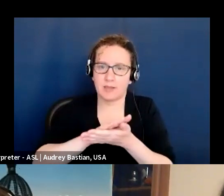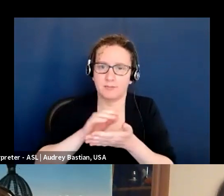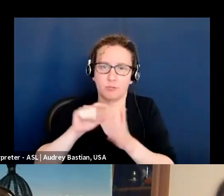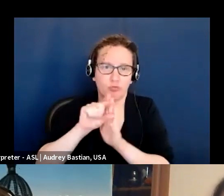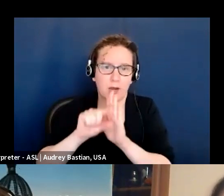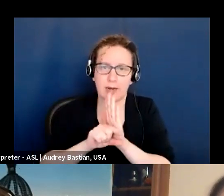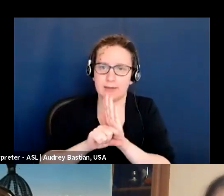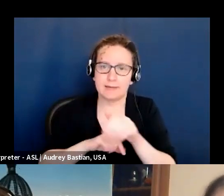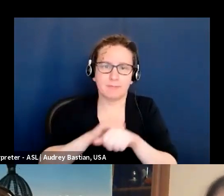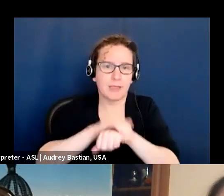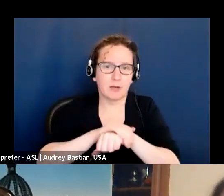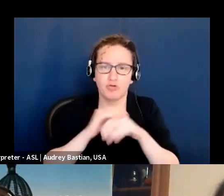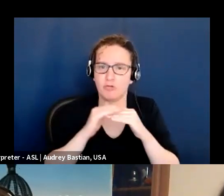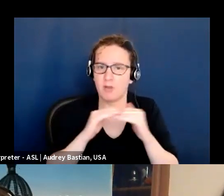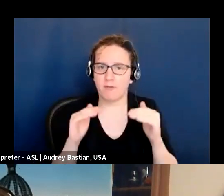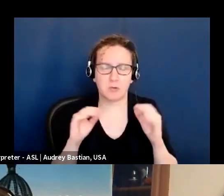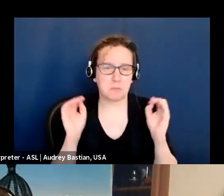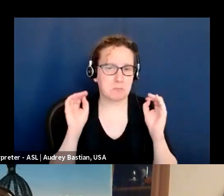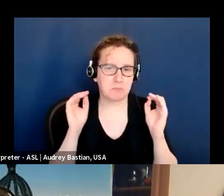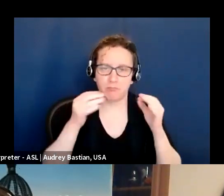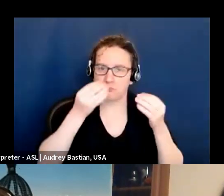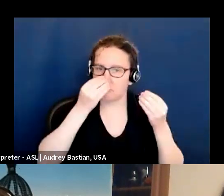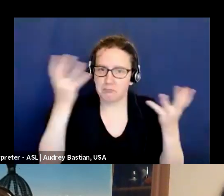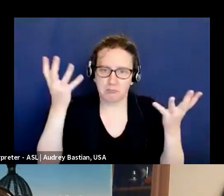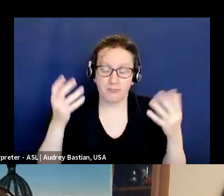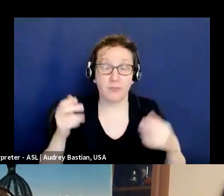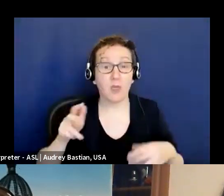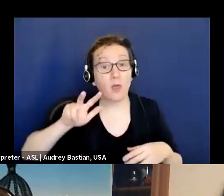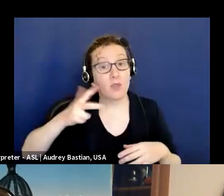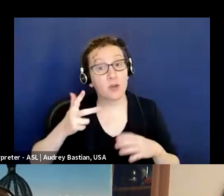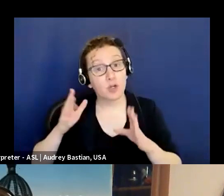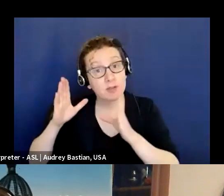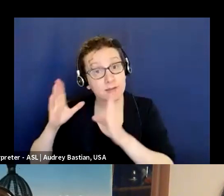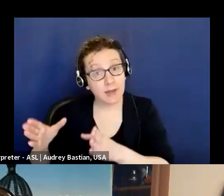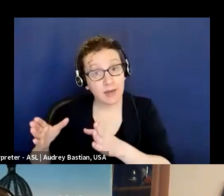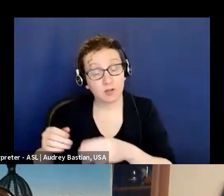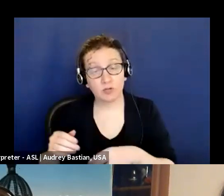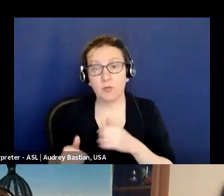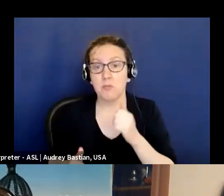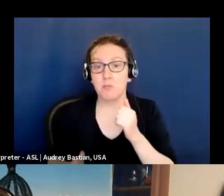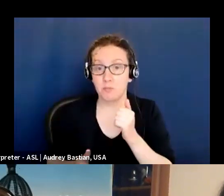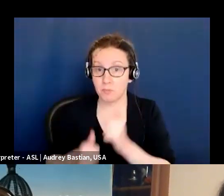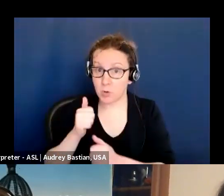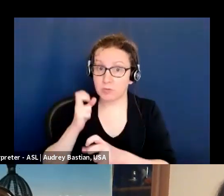And then third same is I think the most difficult, I can say.